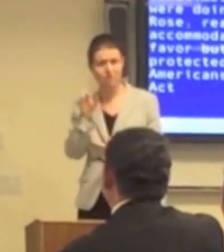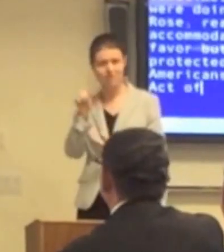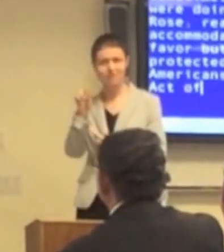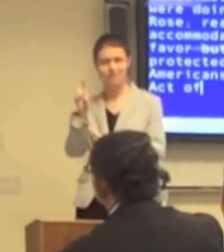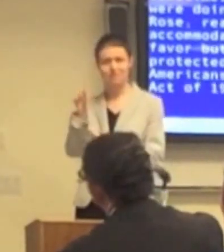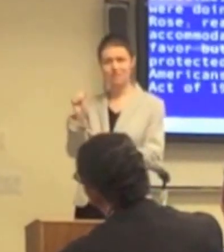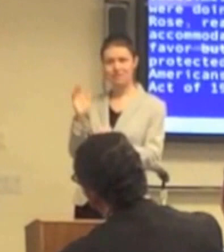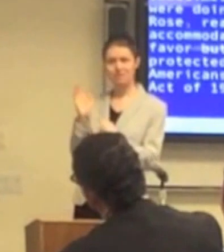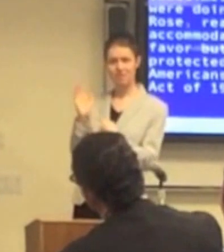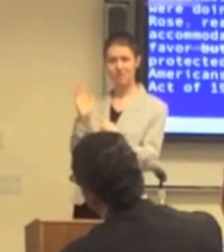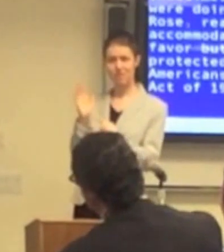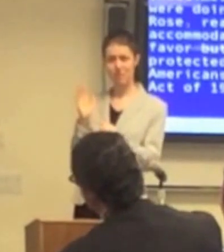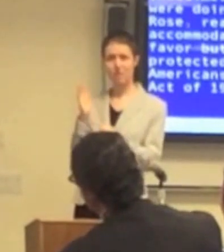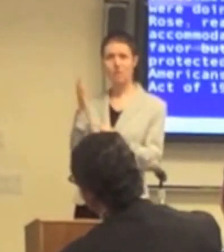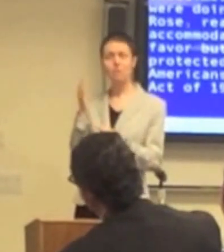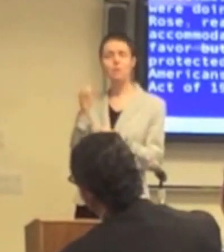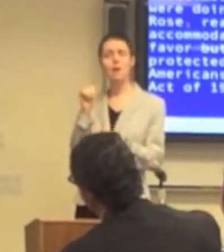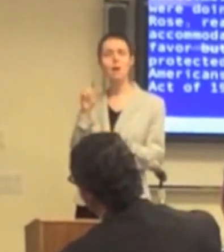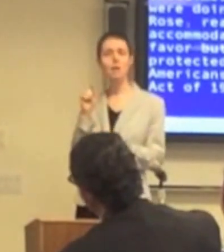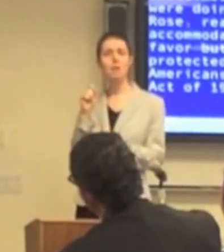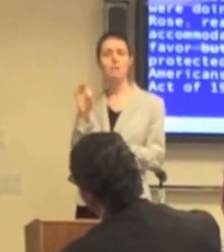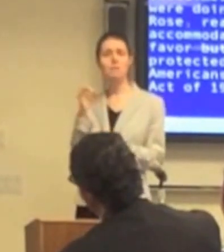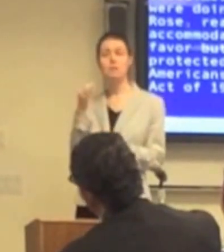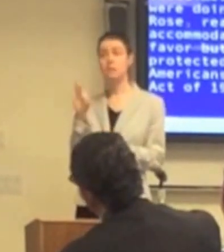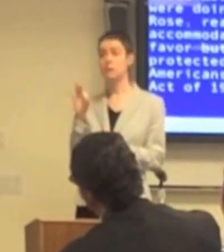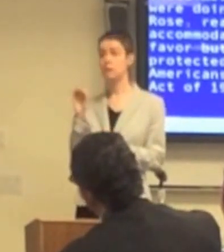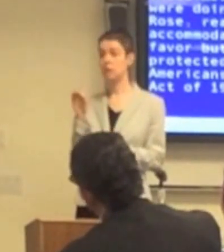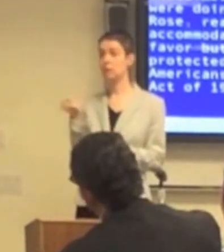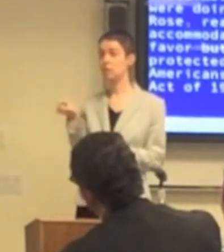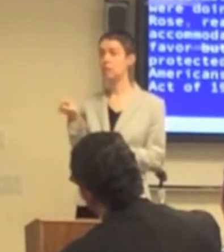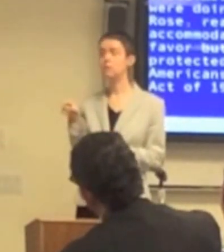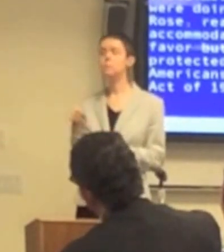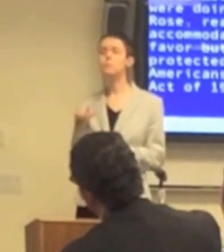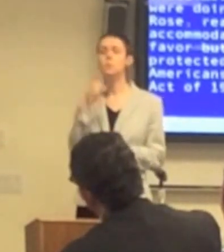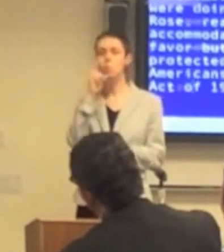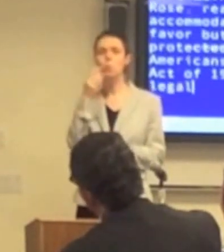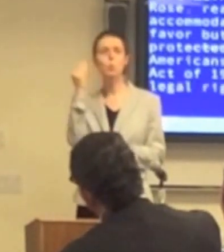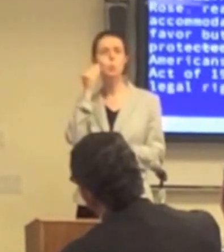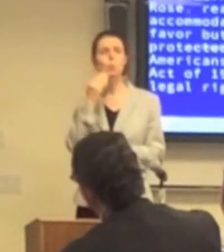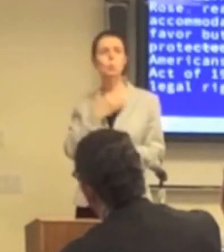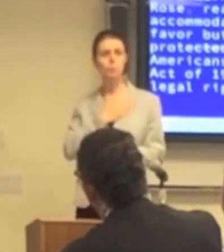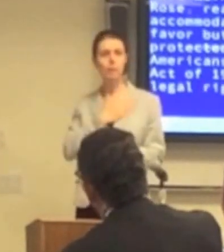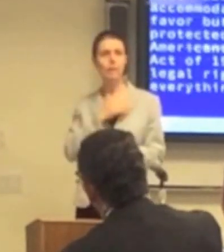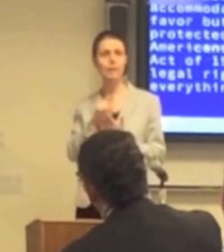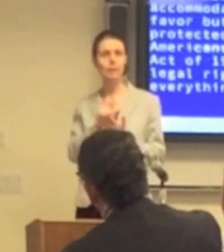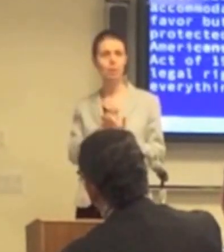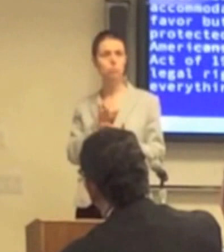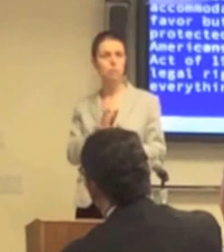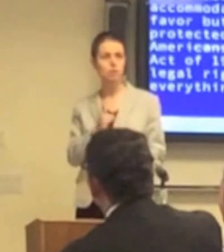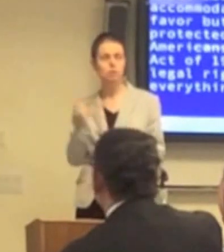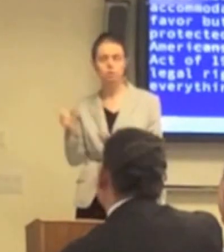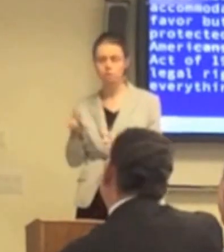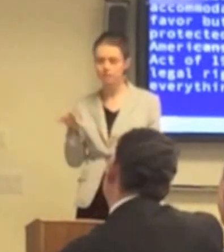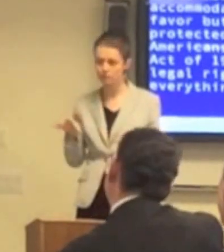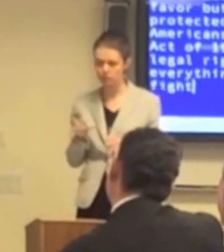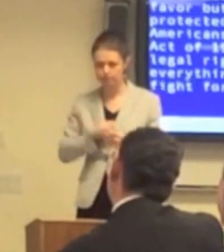Rose knew my legal rights and she did everything in her power to fight for me.